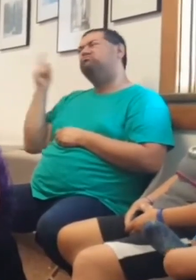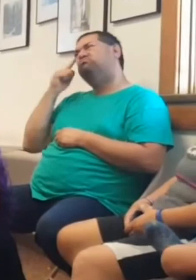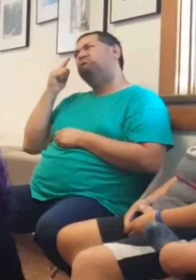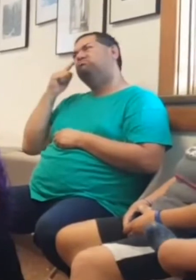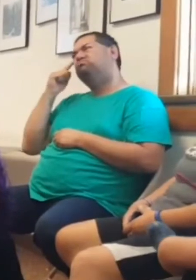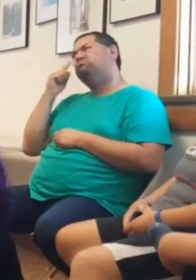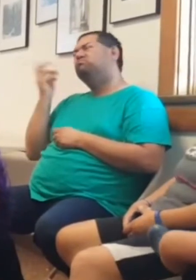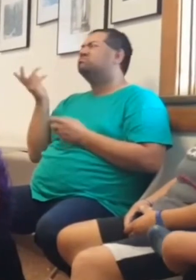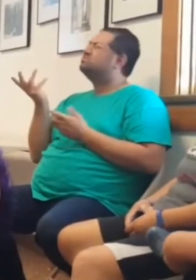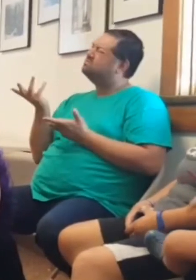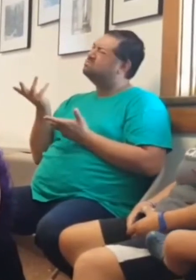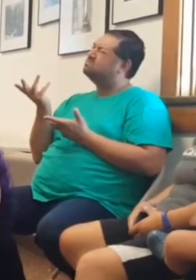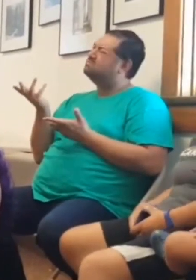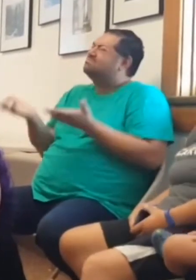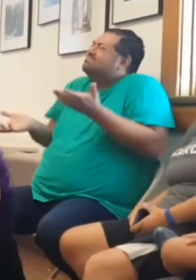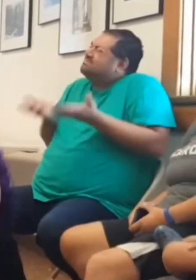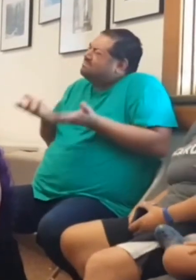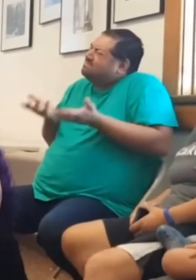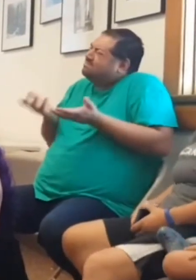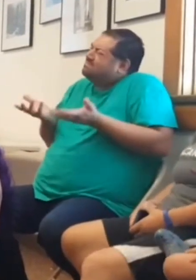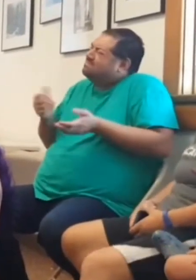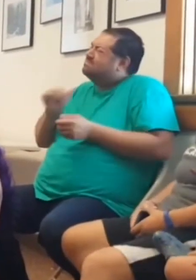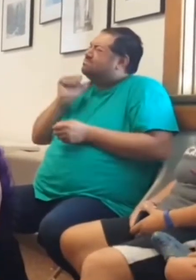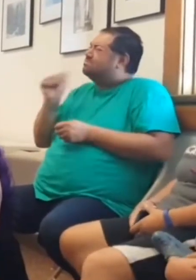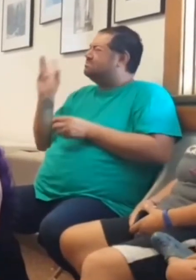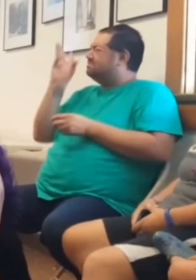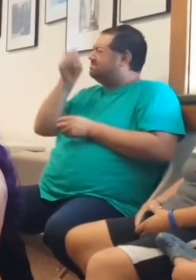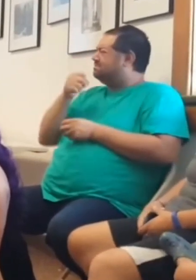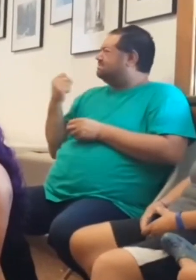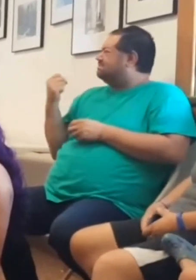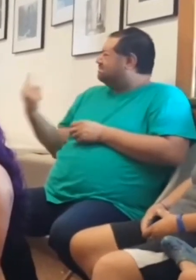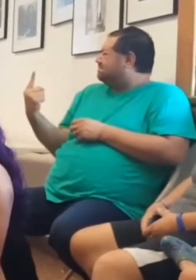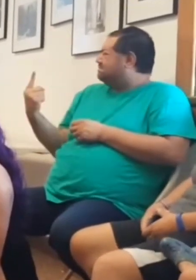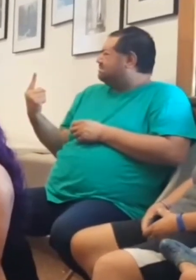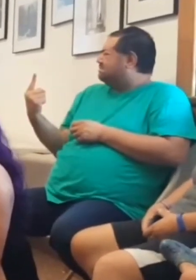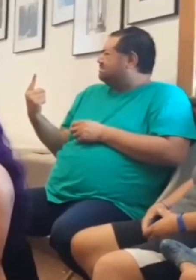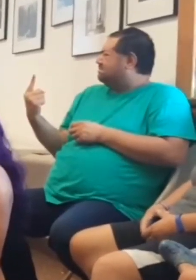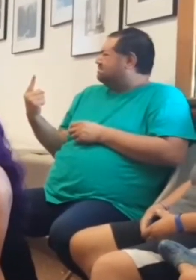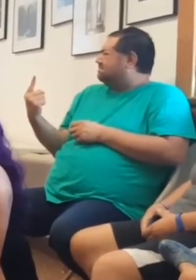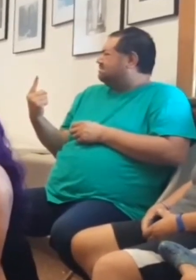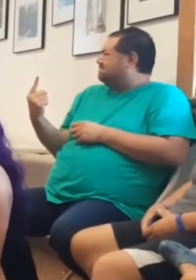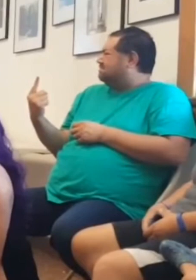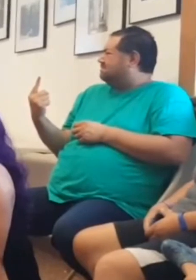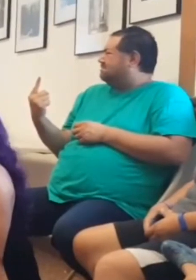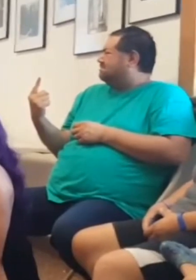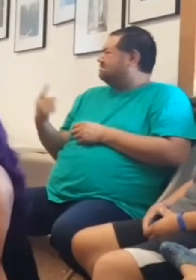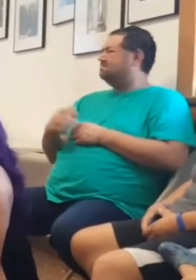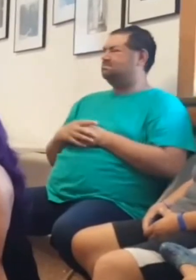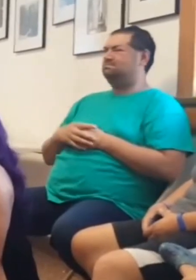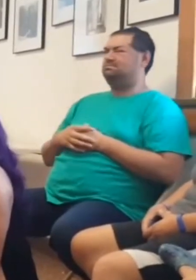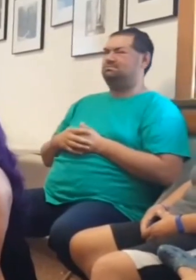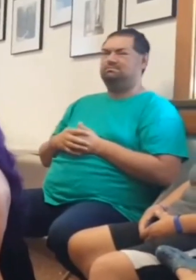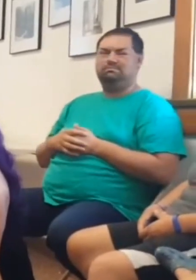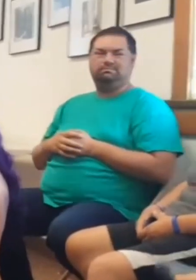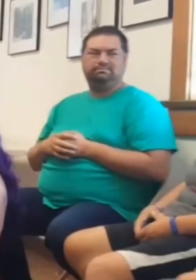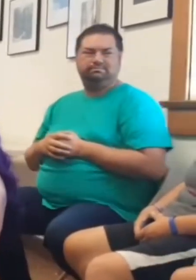"Well, maybe I wouldn't miss just one." He's considering giving a scale away.